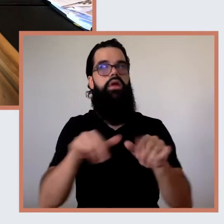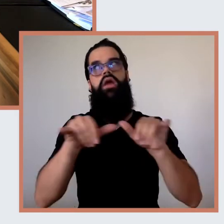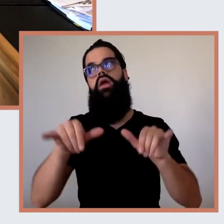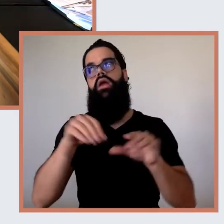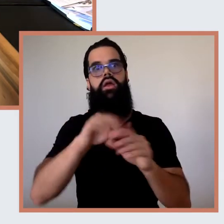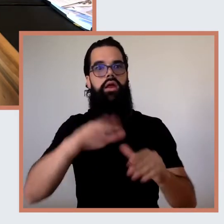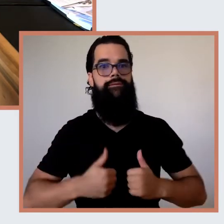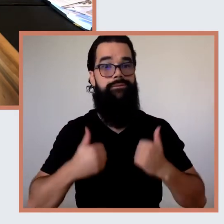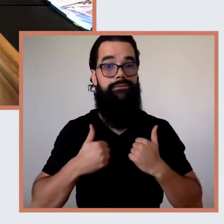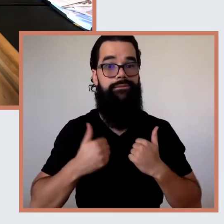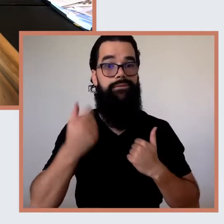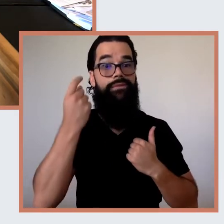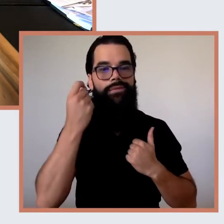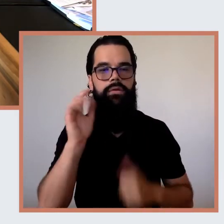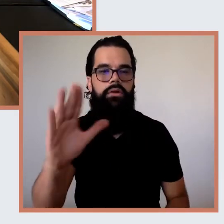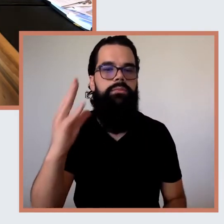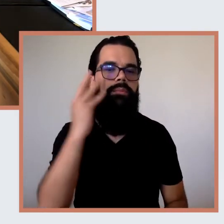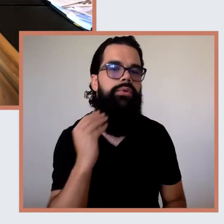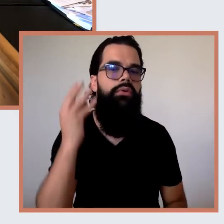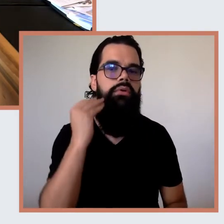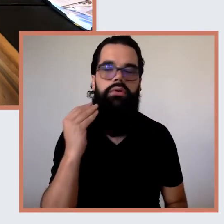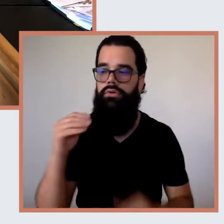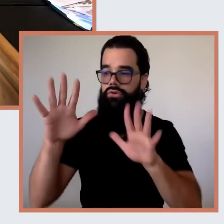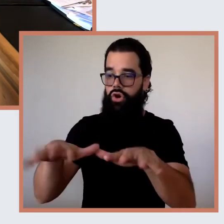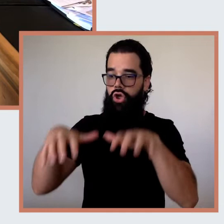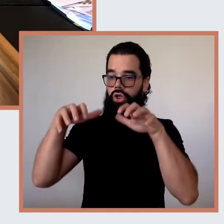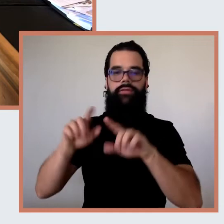They may be universal to your life and to your experiences,